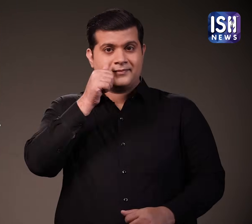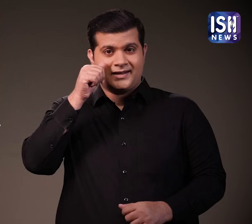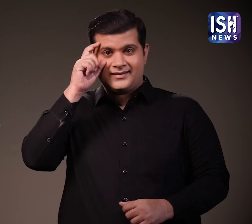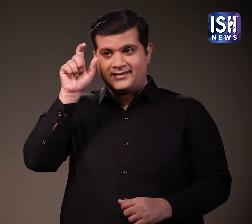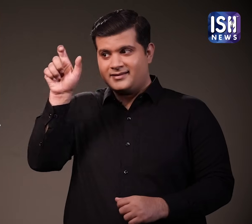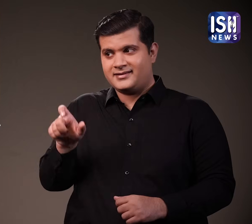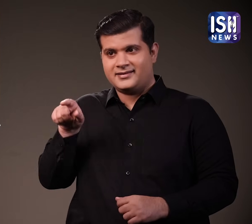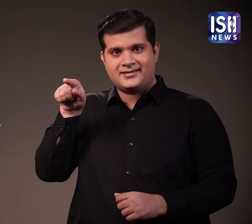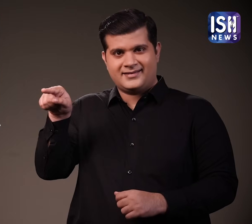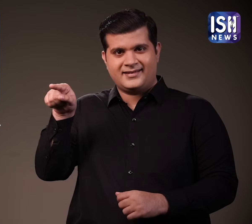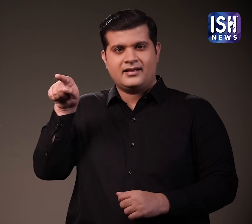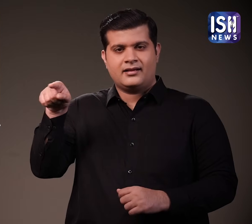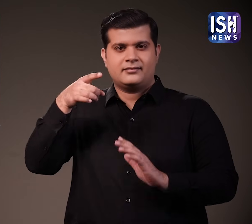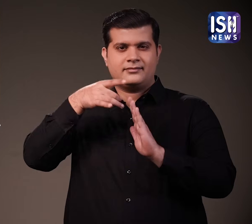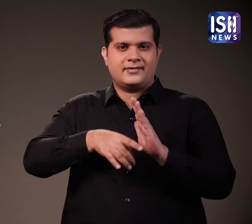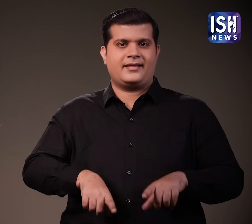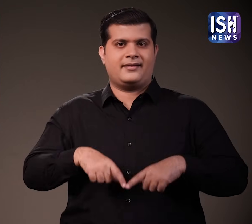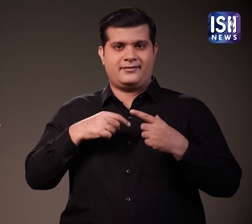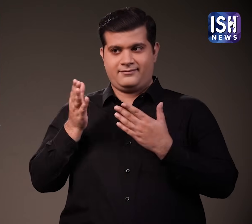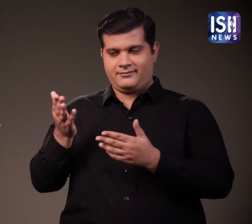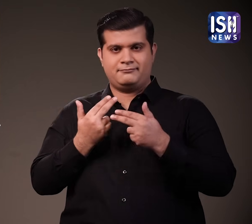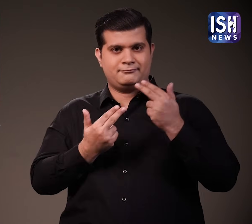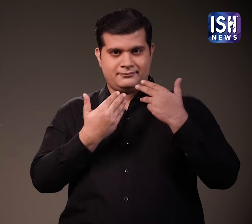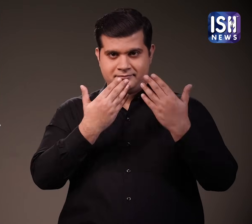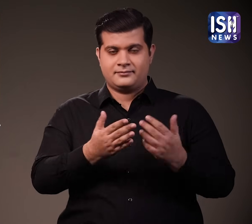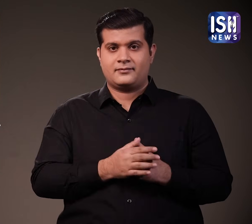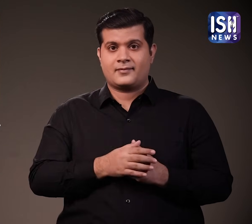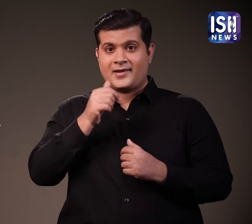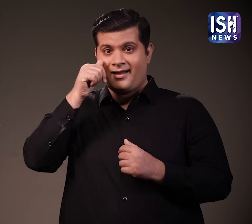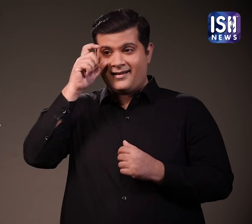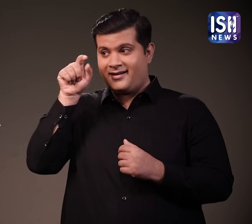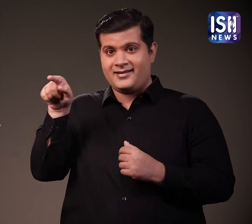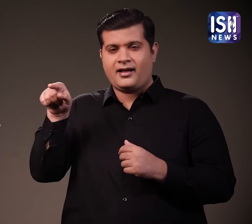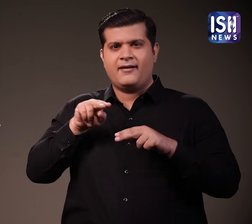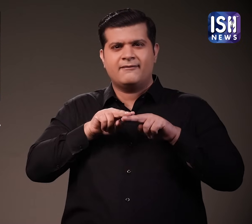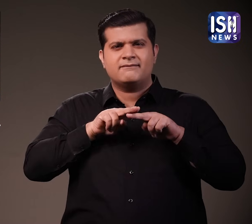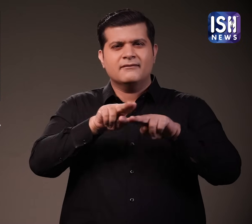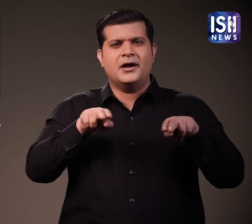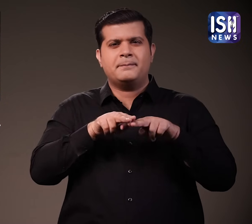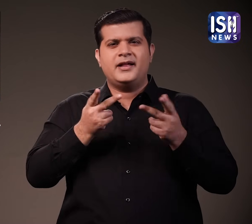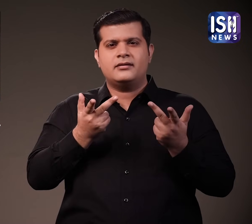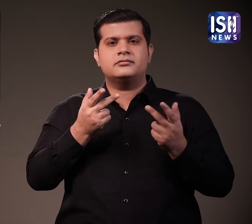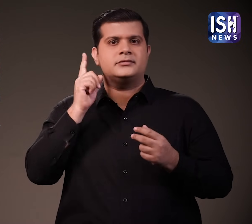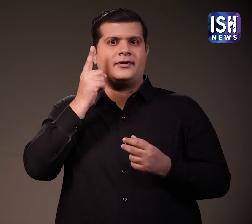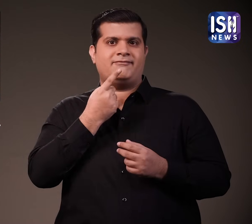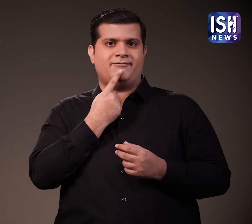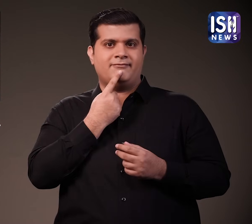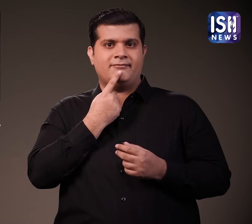Here is information about Mr Aqil Chinoy. Aqil is from a Deaf family.